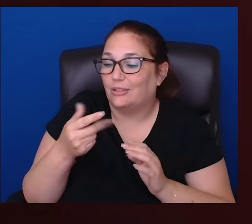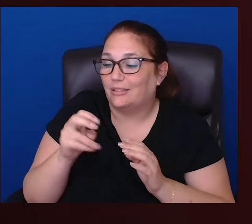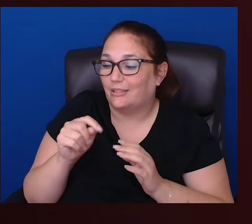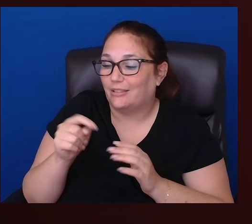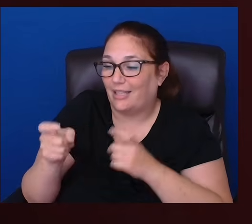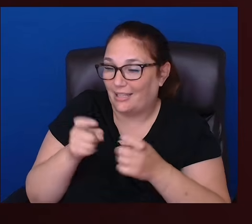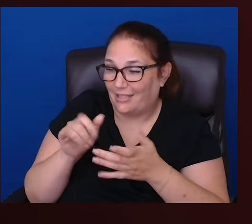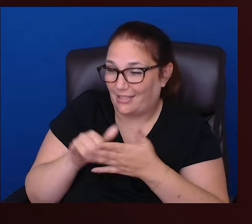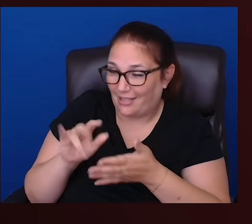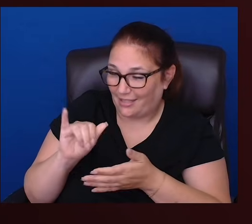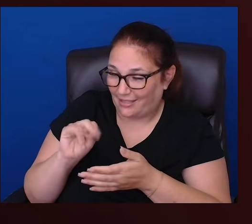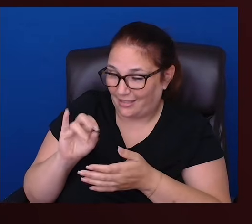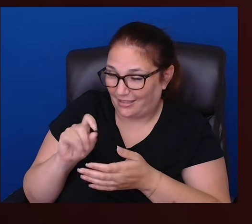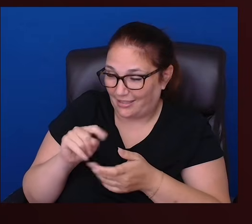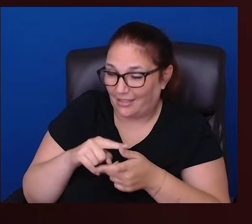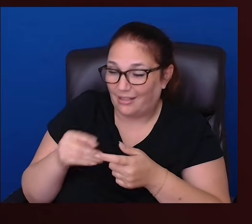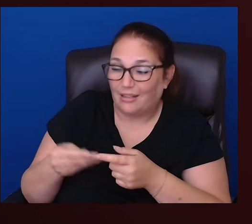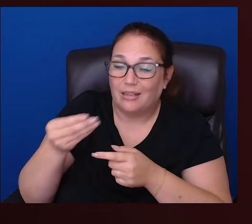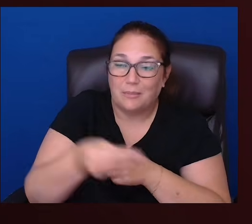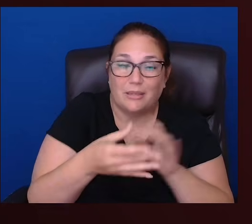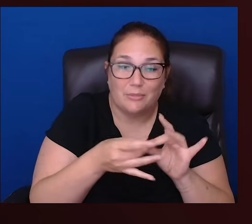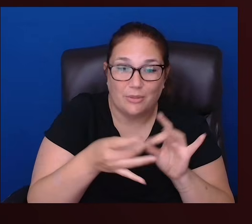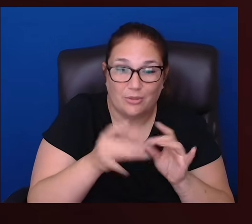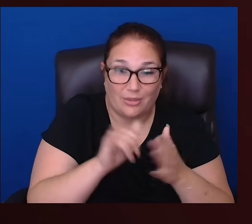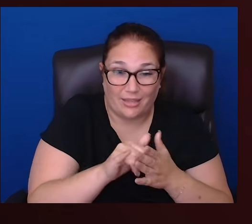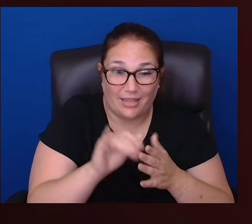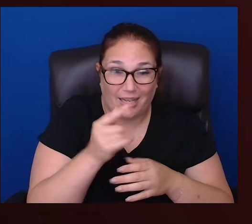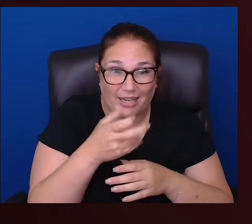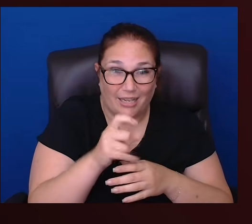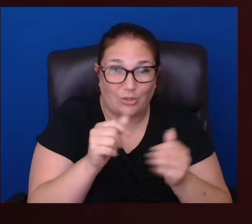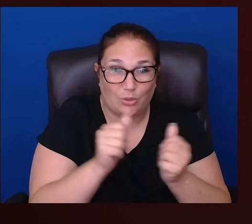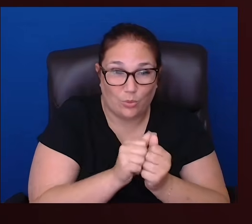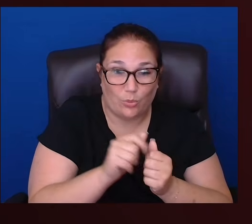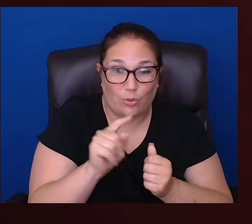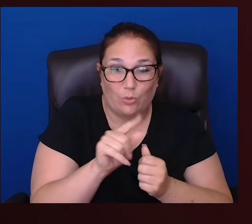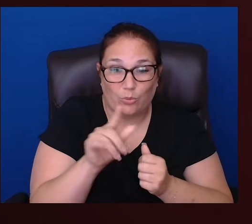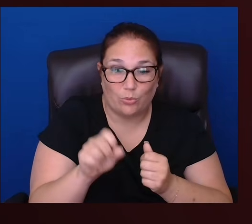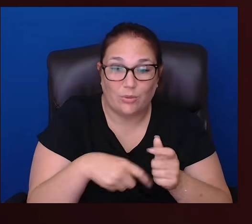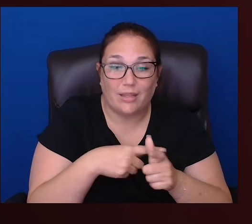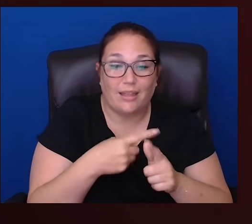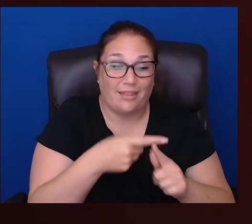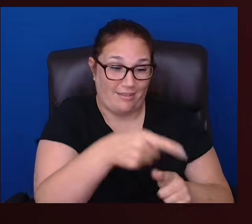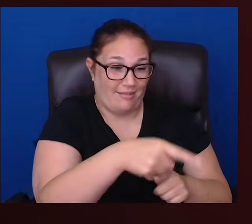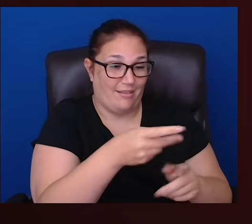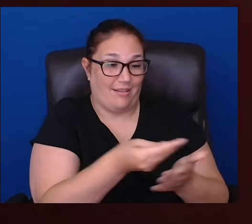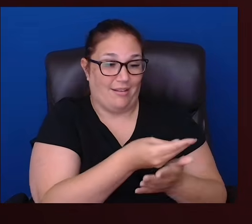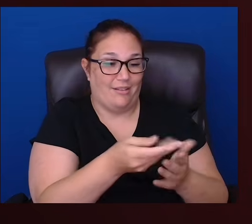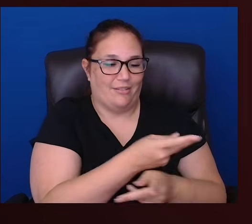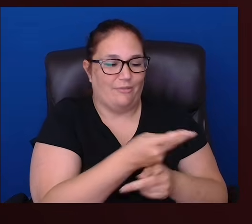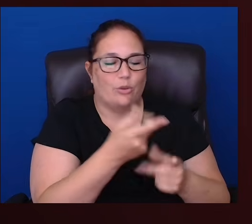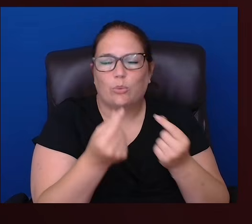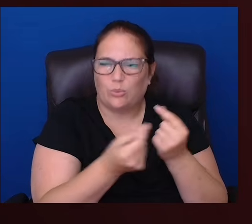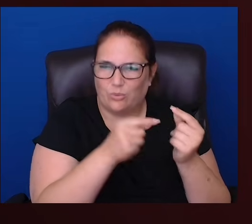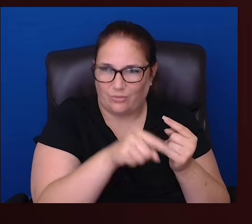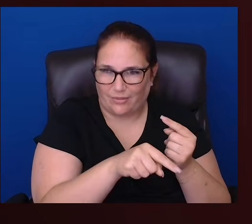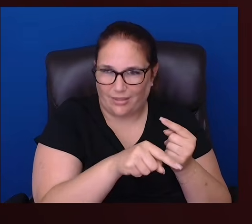then I pass the message to that agent with tools and that agent figures out what to do and we go on our merry way.